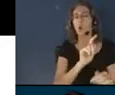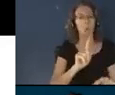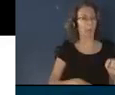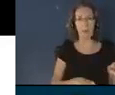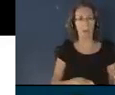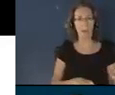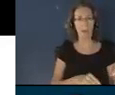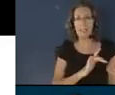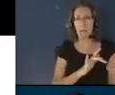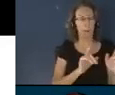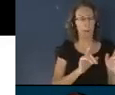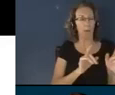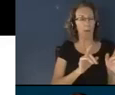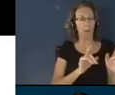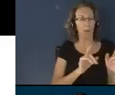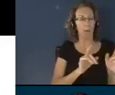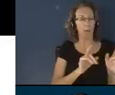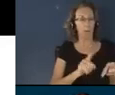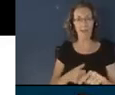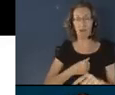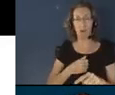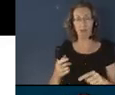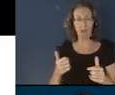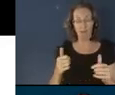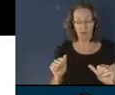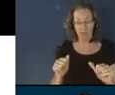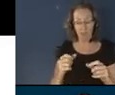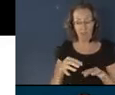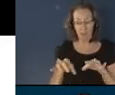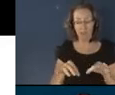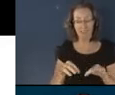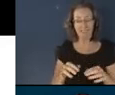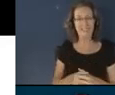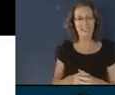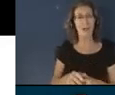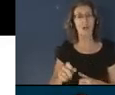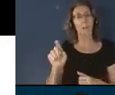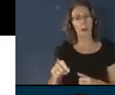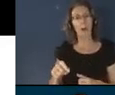I forgot about what I've been trying to explain but you have to be using like a Macintosh or a